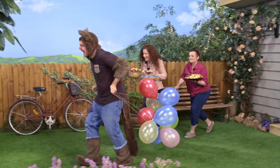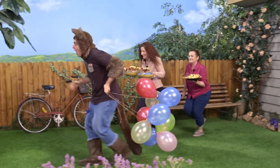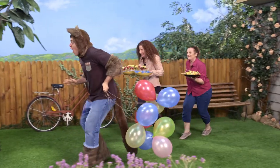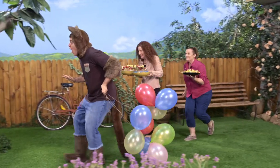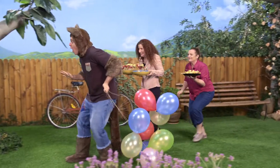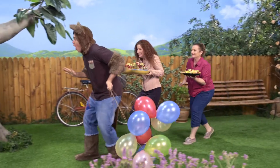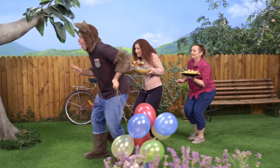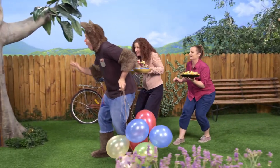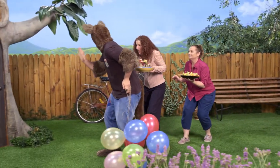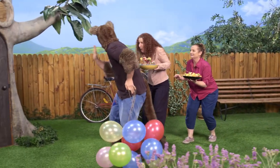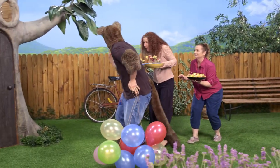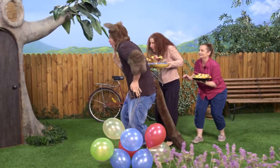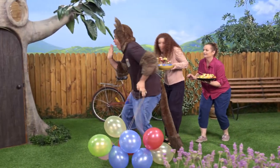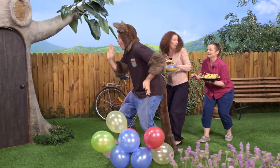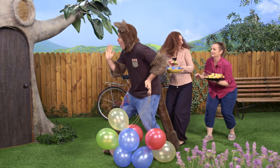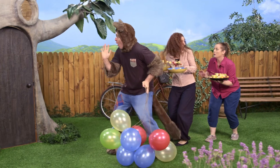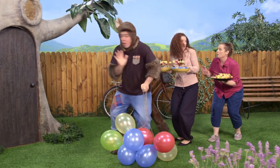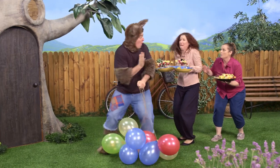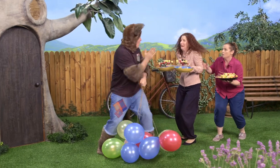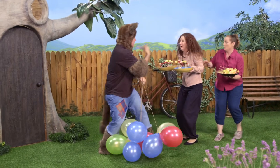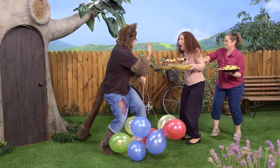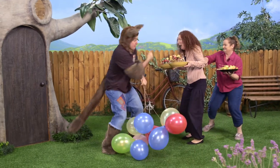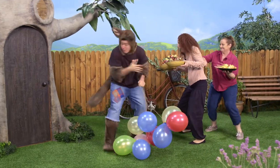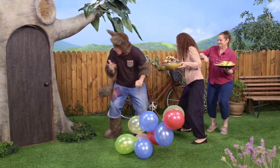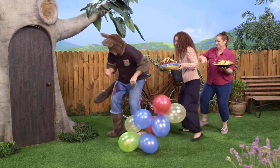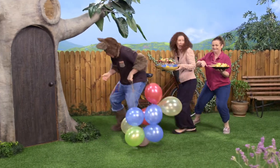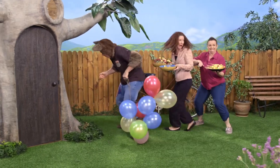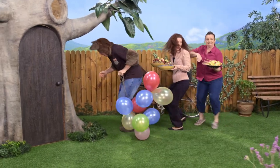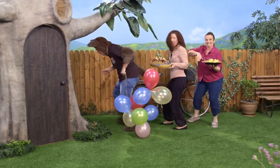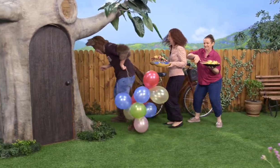Oh! Stop! Quickly, behind the tree. Come on, follow me.